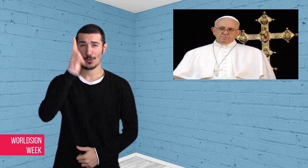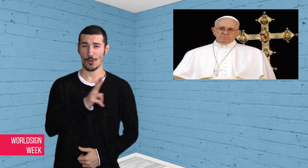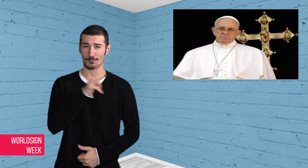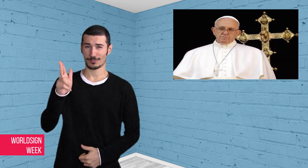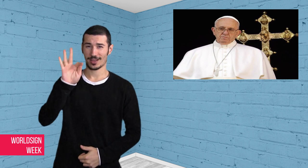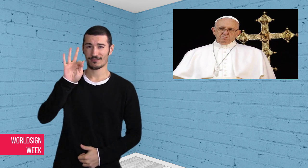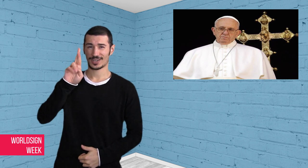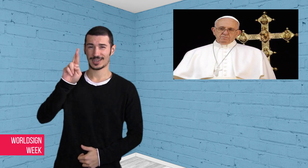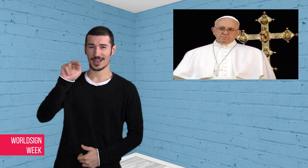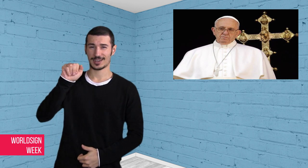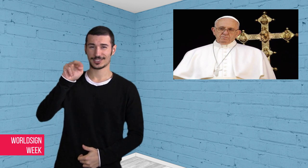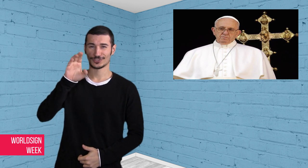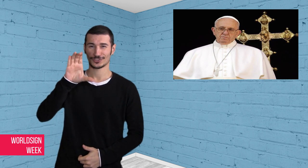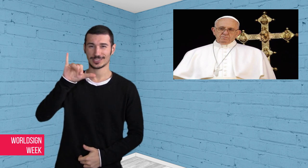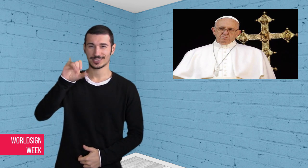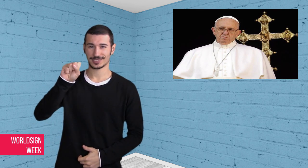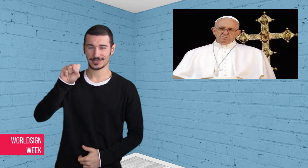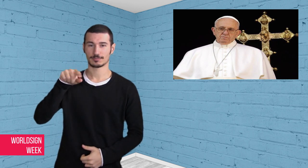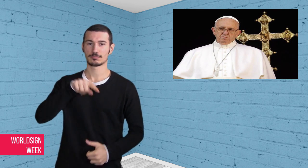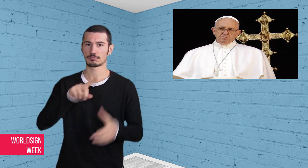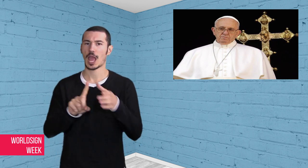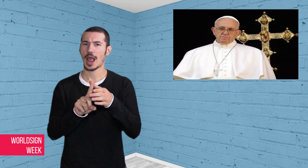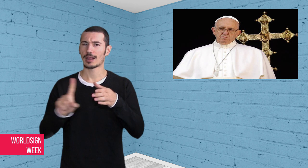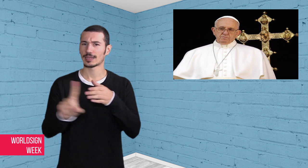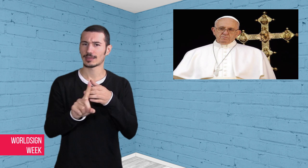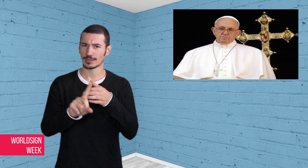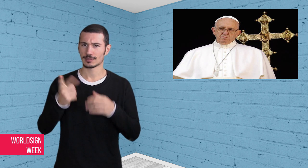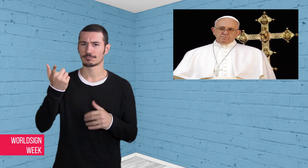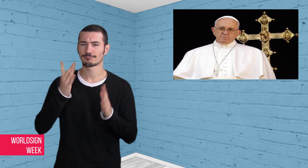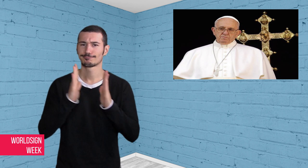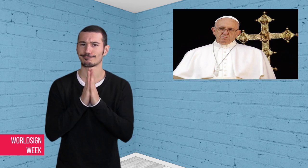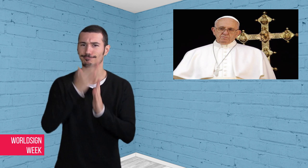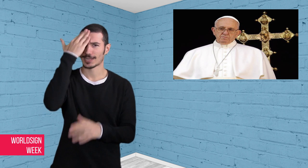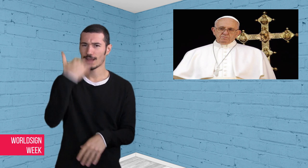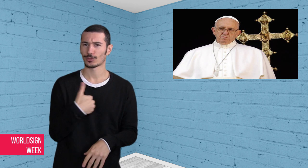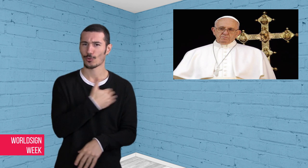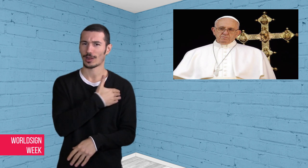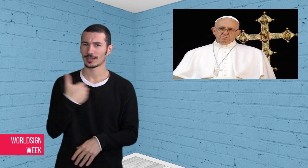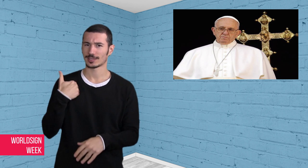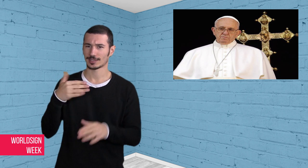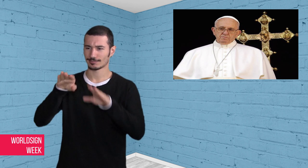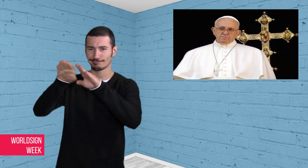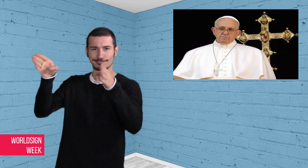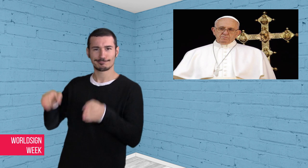Alessio: Pope Francis, the leader of